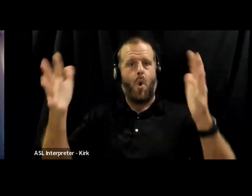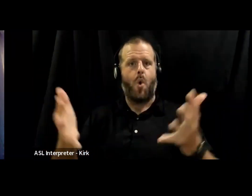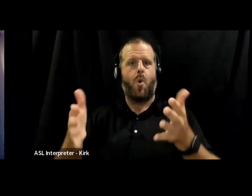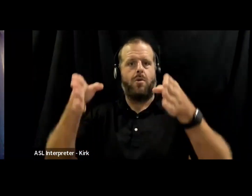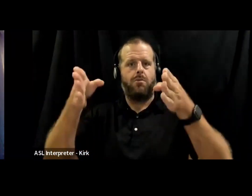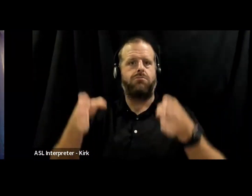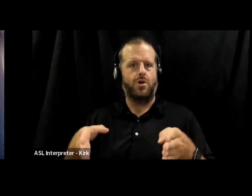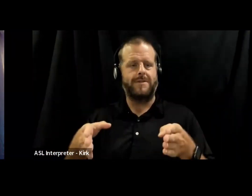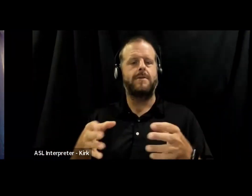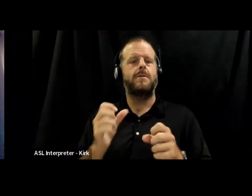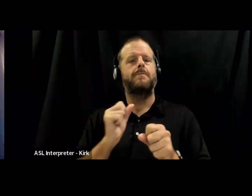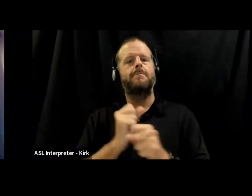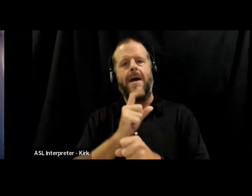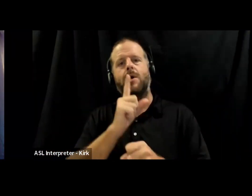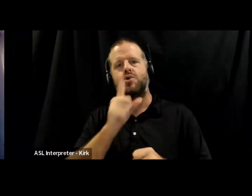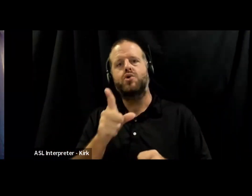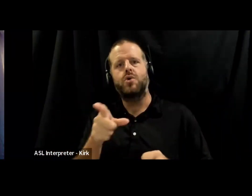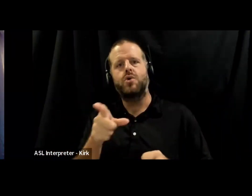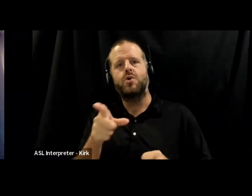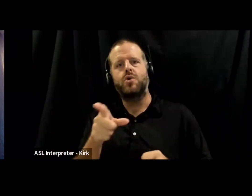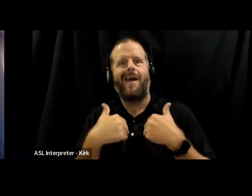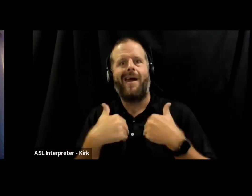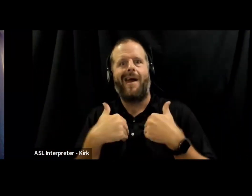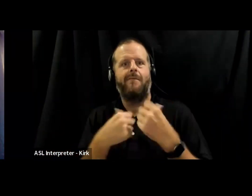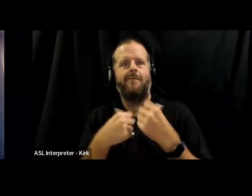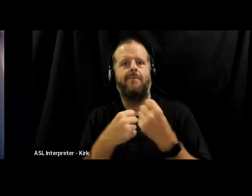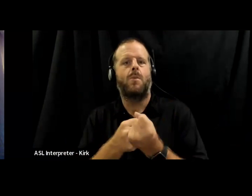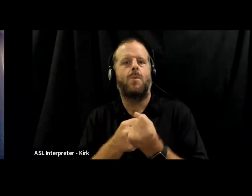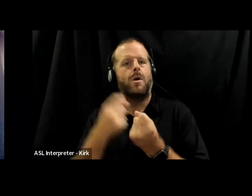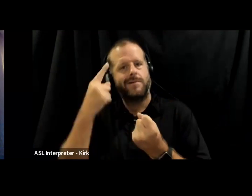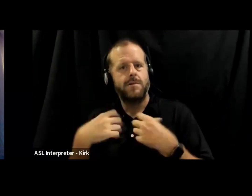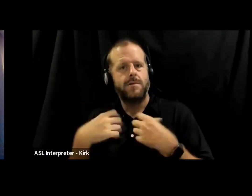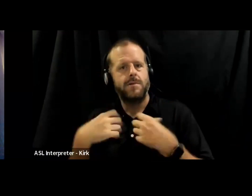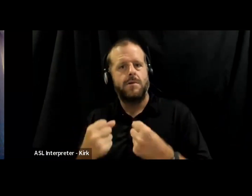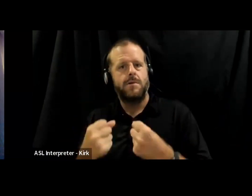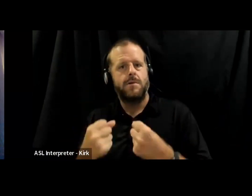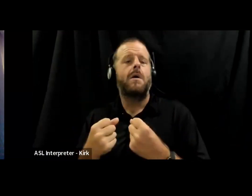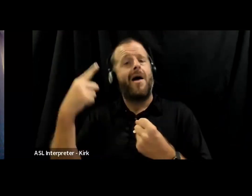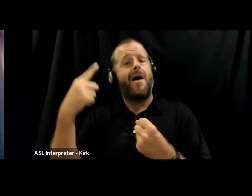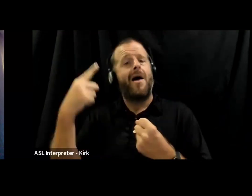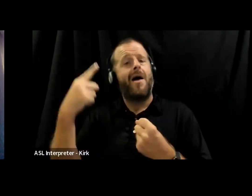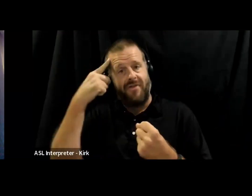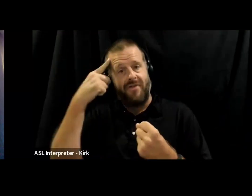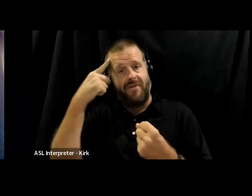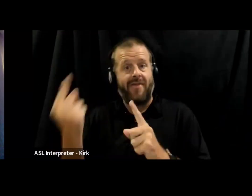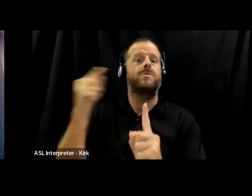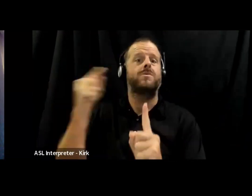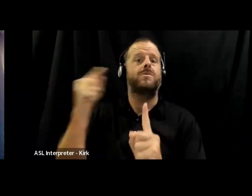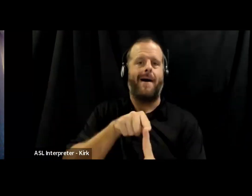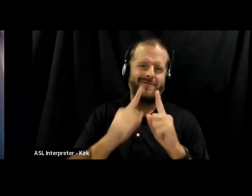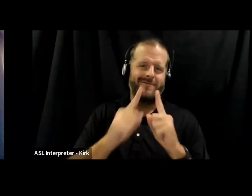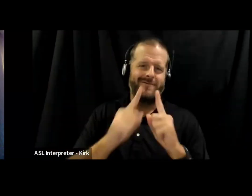making sure that they have those supports. And I think that goes back to our conversation about find your people.